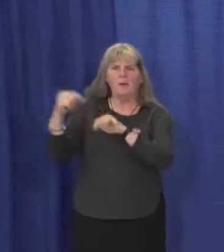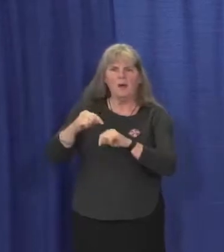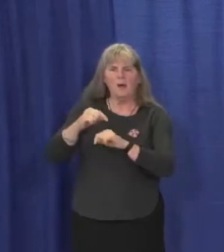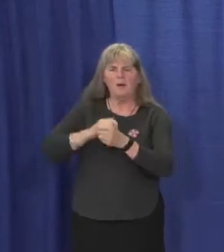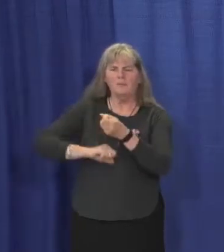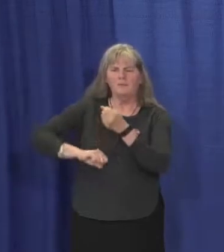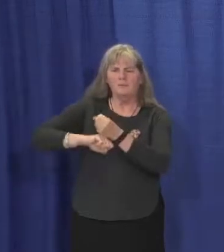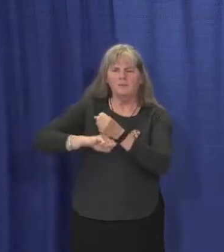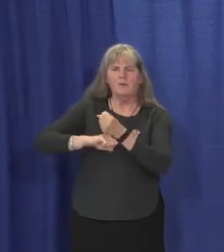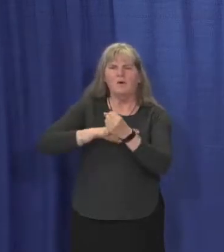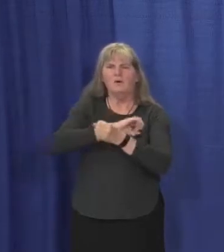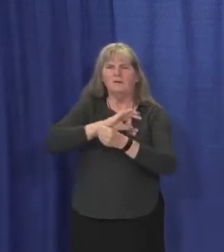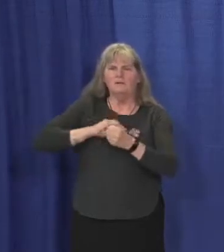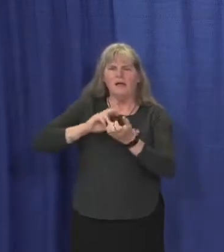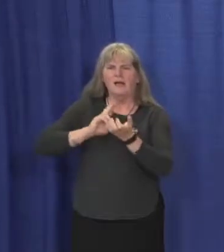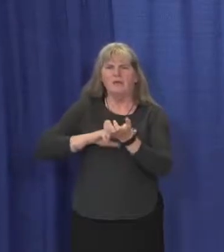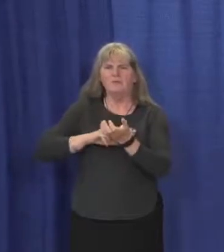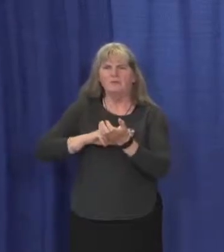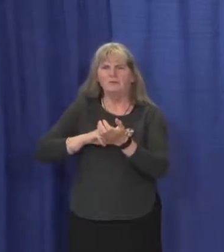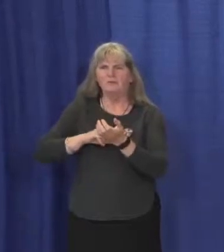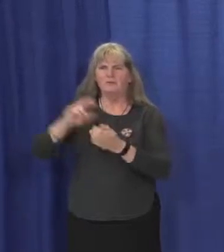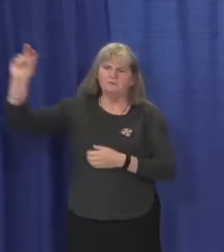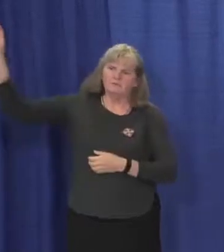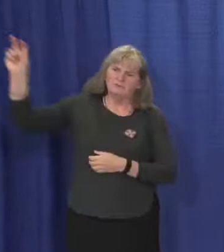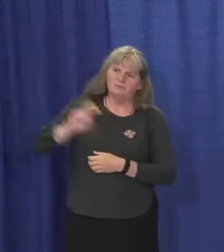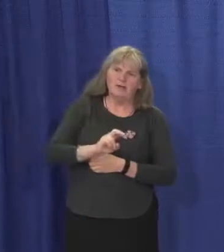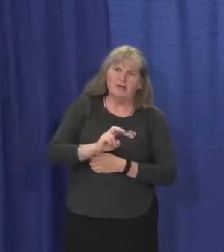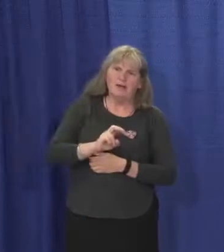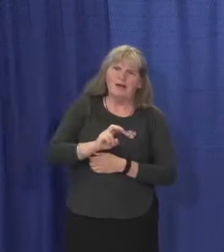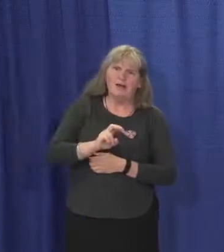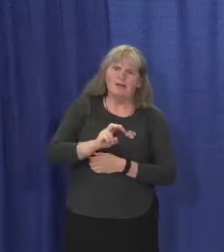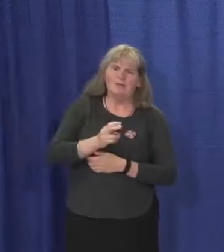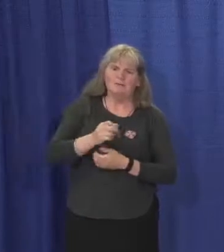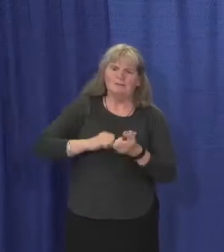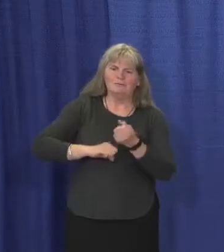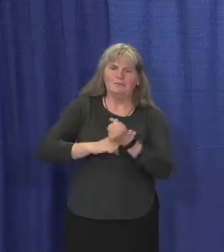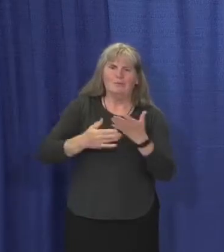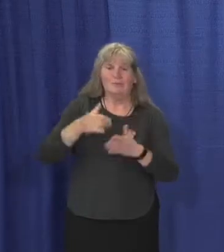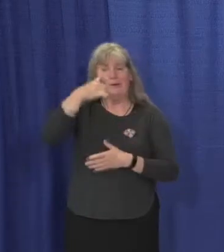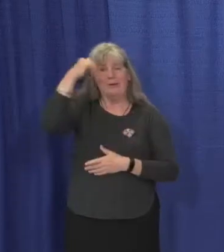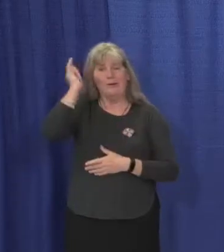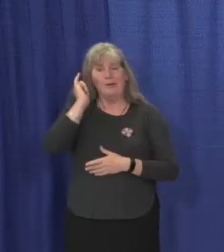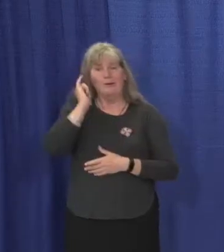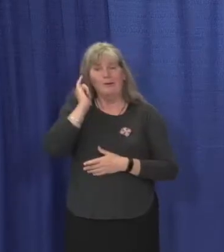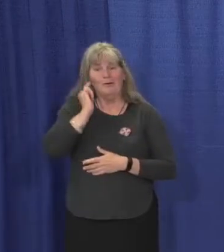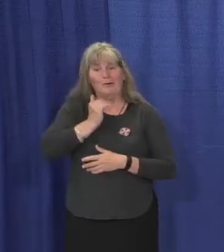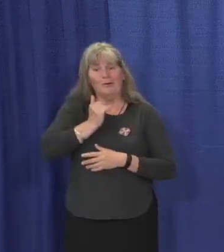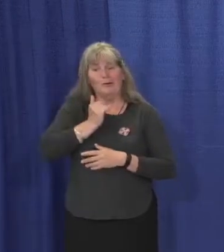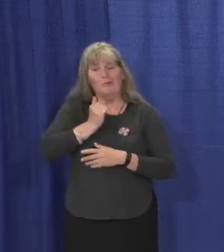and support staff. They have travelled long of fire to assess Yukoners COVID-19